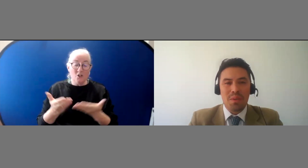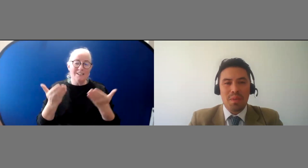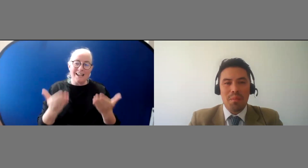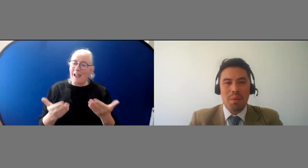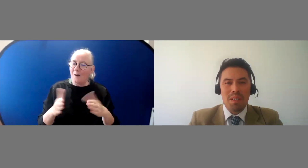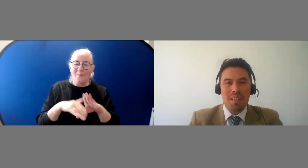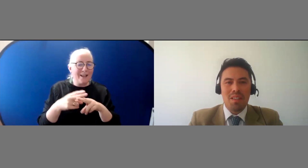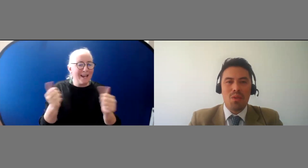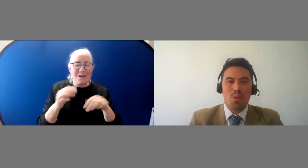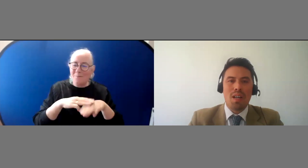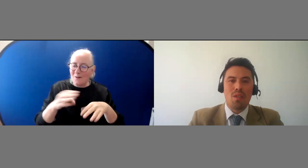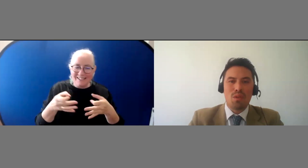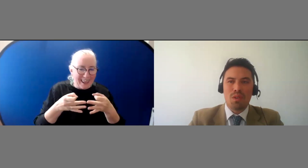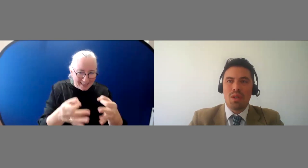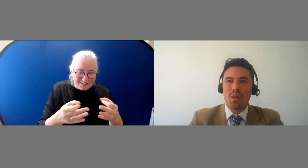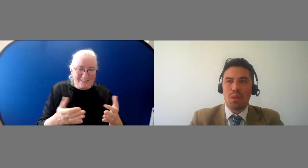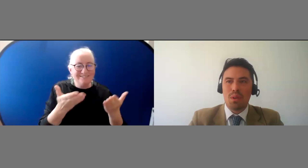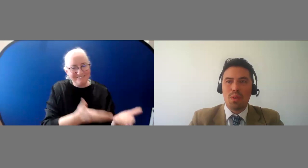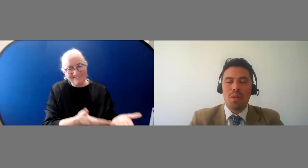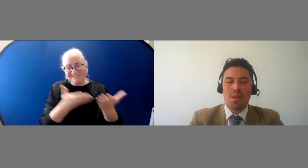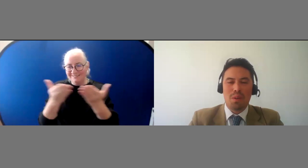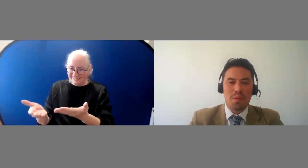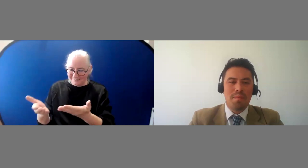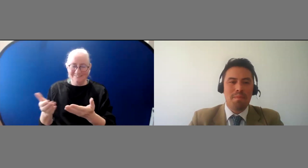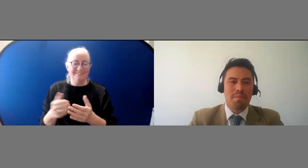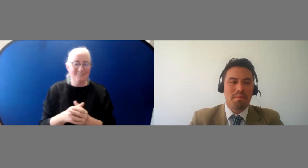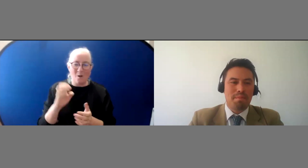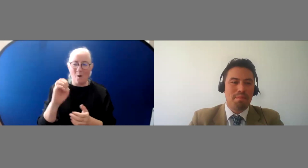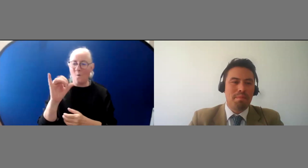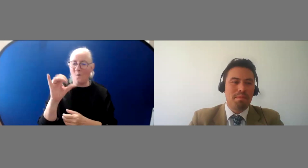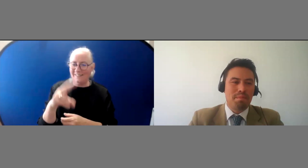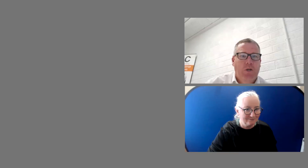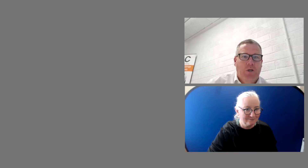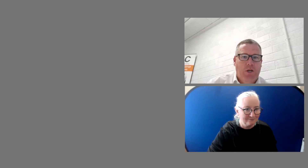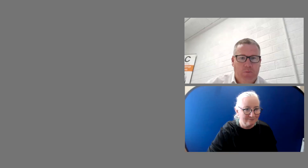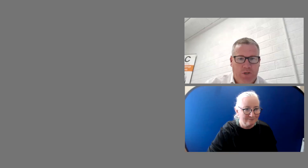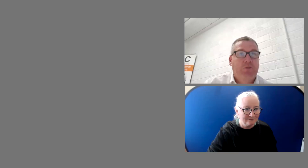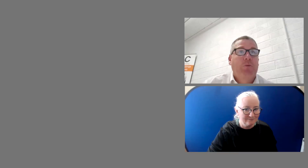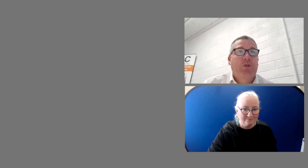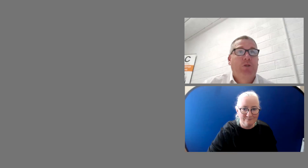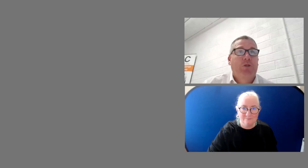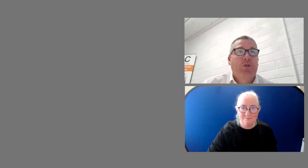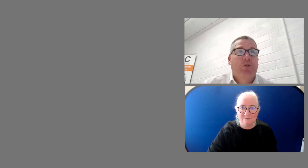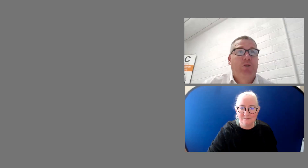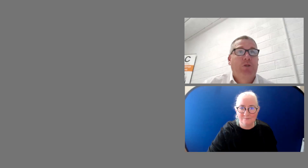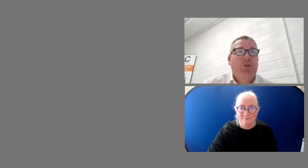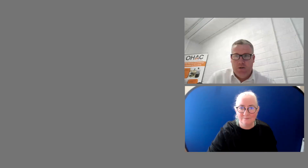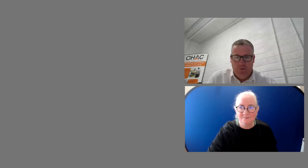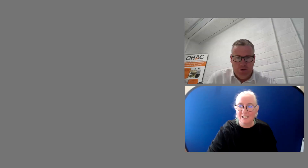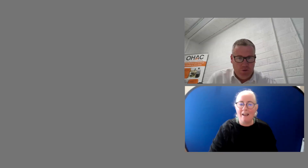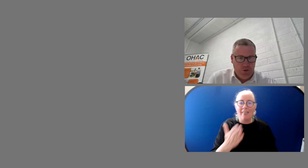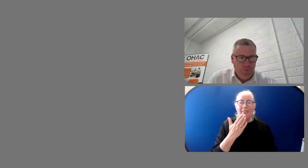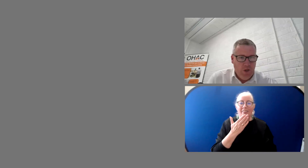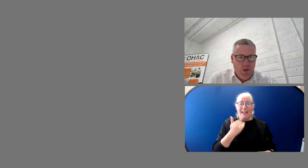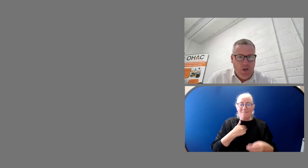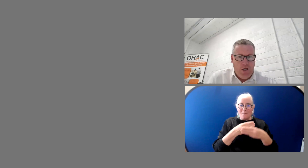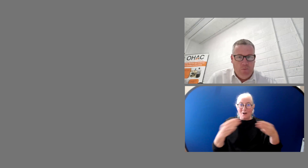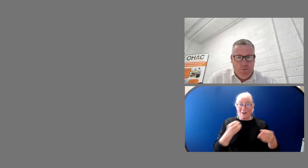Ado I'm pleased to hand over to you Eoin. >> Thanks very much for that lovely introduction.